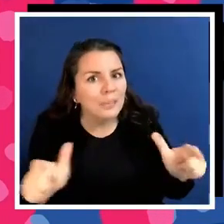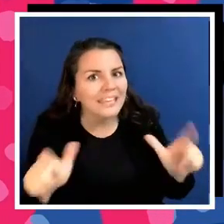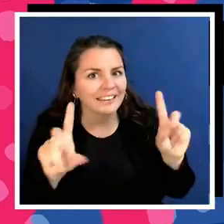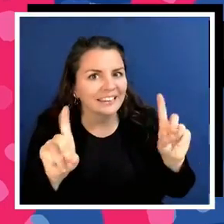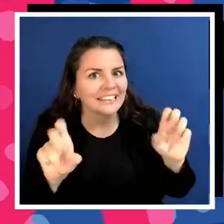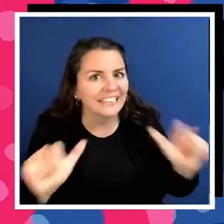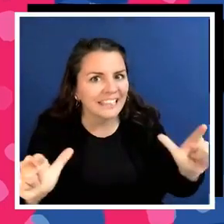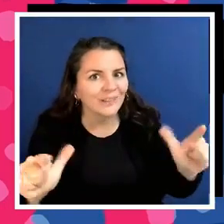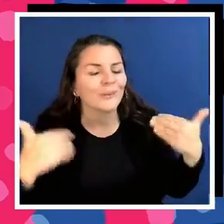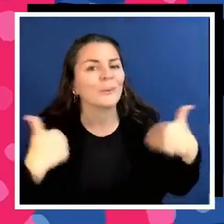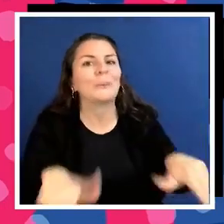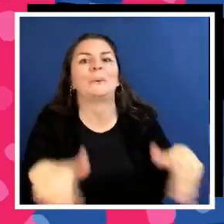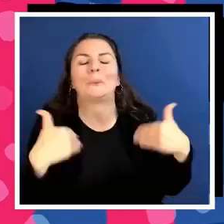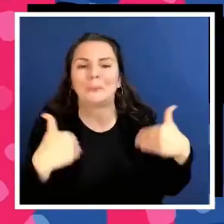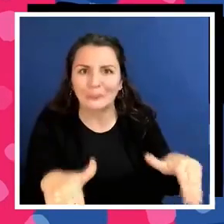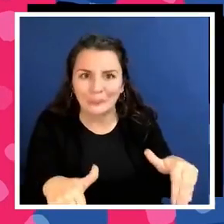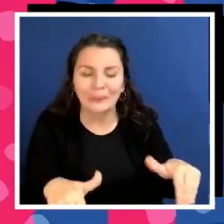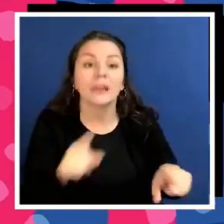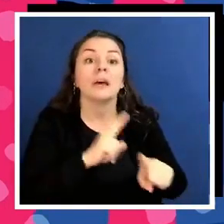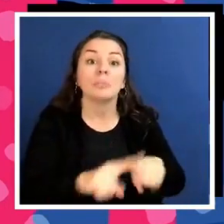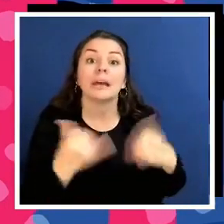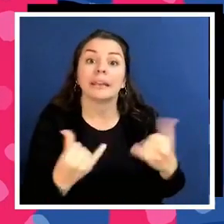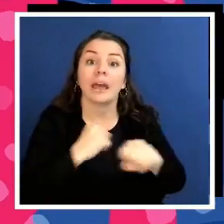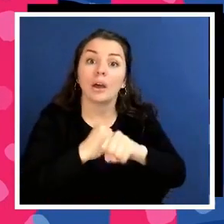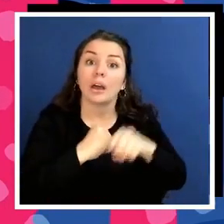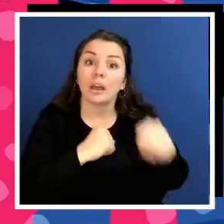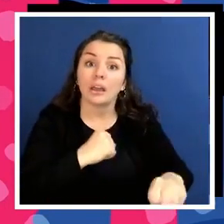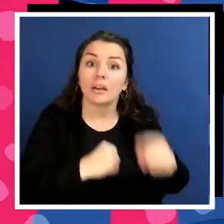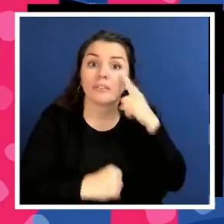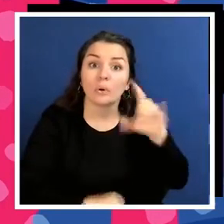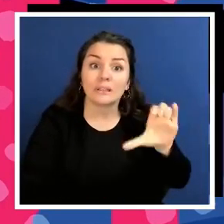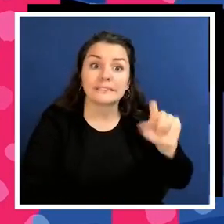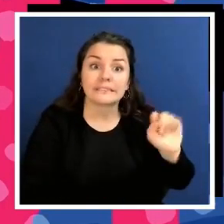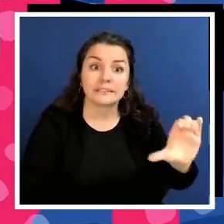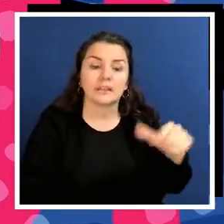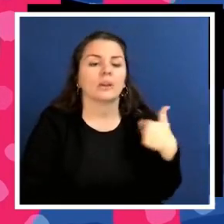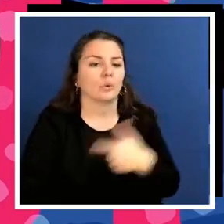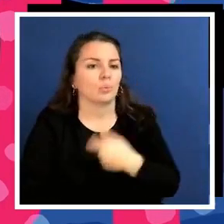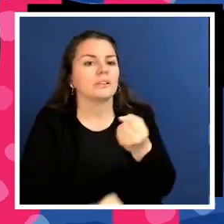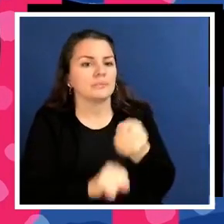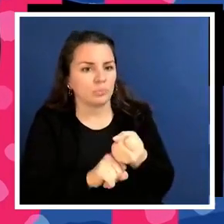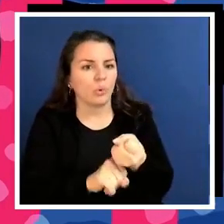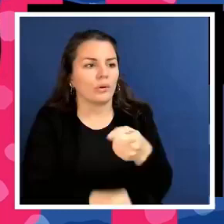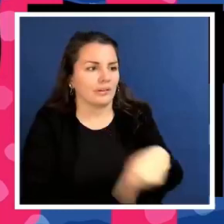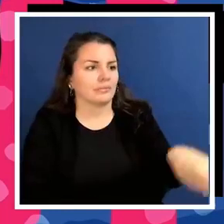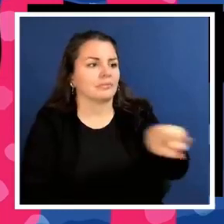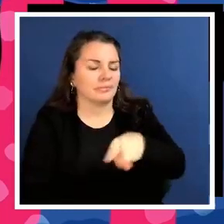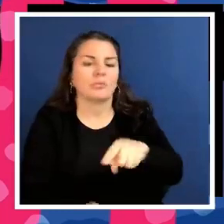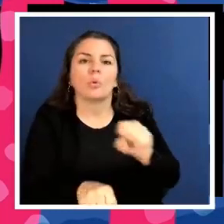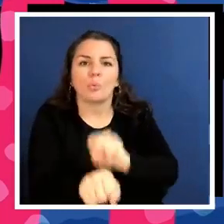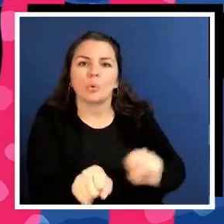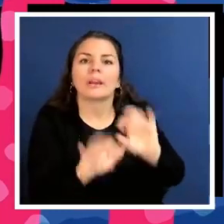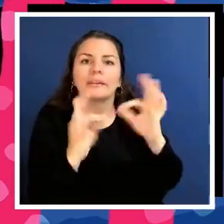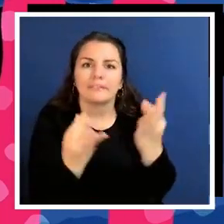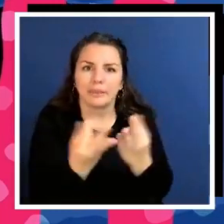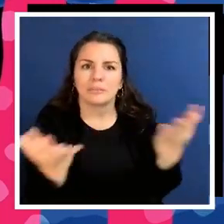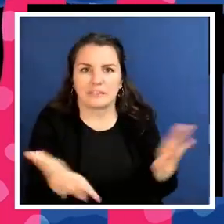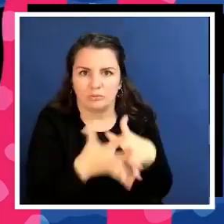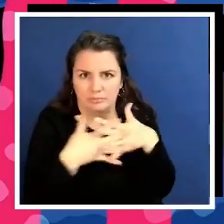TO BORROW A PHRASE FROM OUR